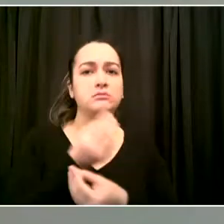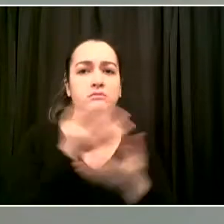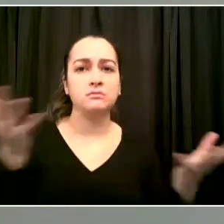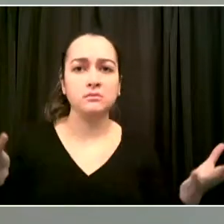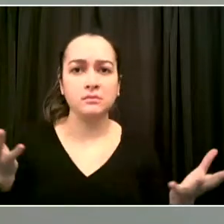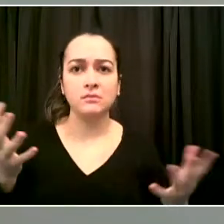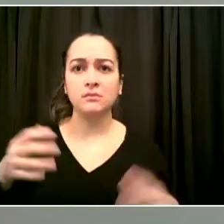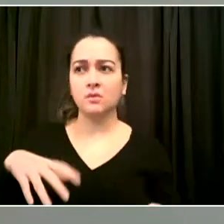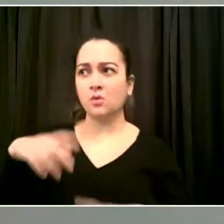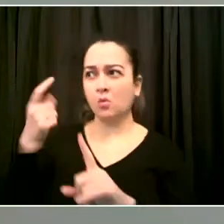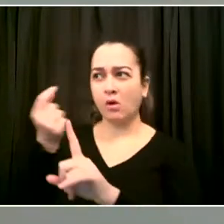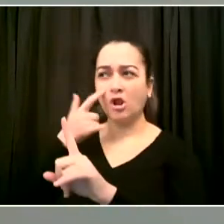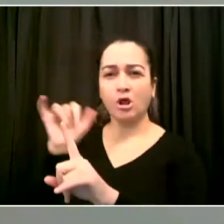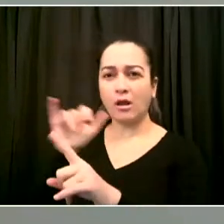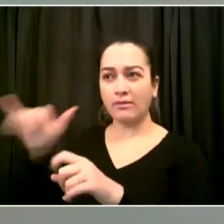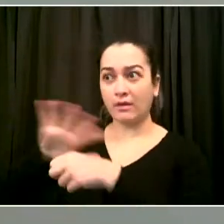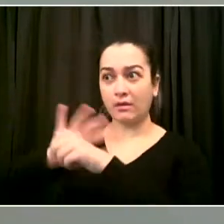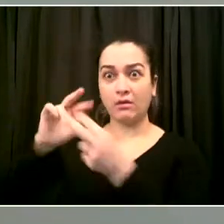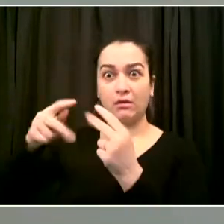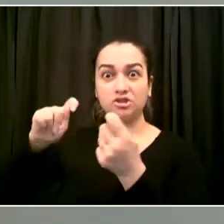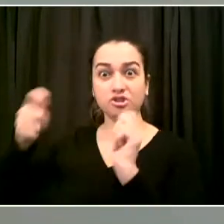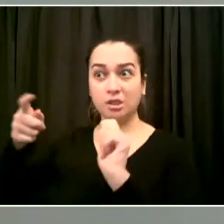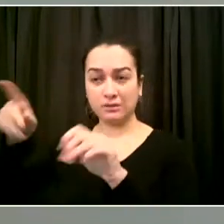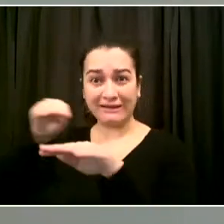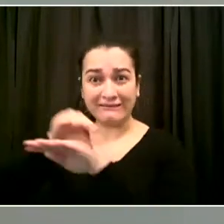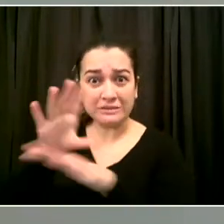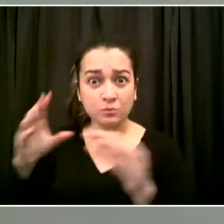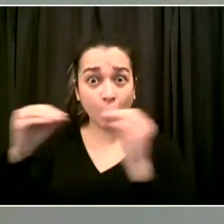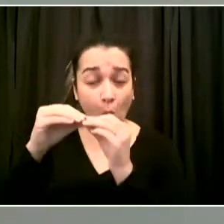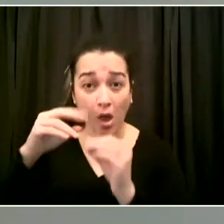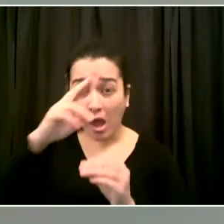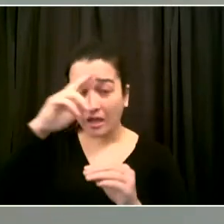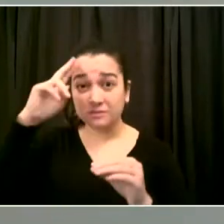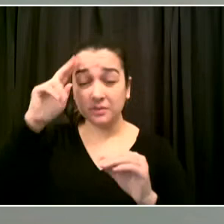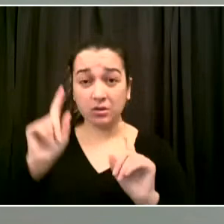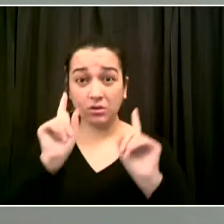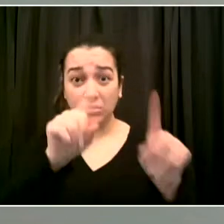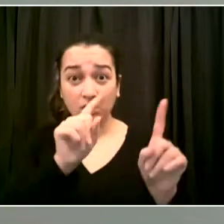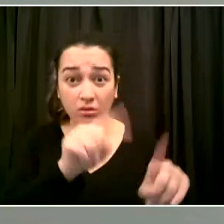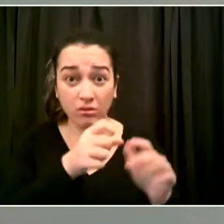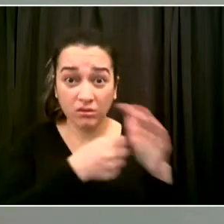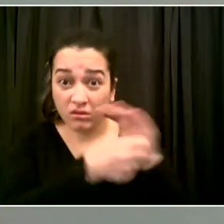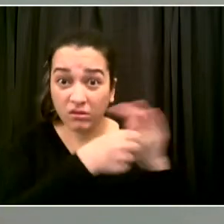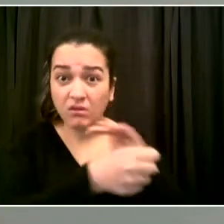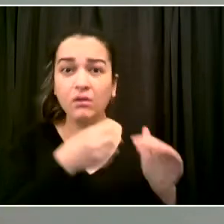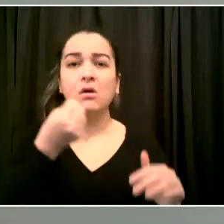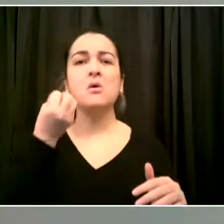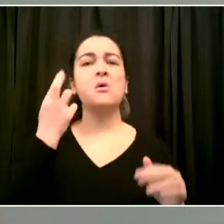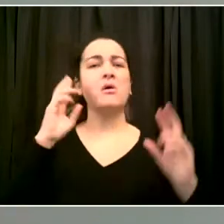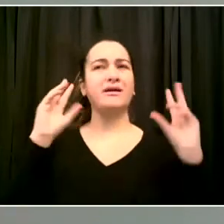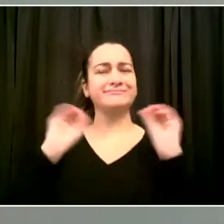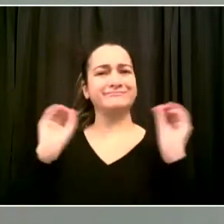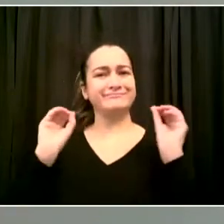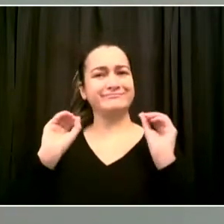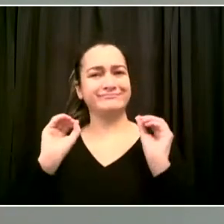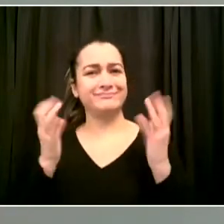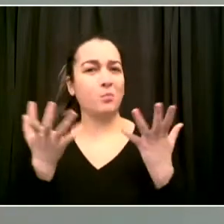OR NOT THEY HAVE DIFFERENT FEATURES OR OUTCOME AND THE TEST AND TRACE E CORE WHICH IS THE BEST IN THE